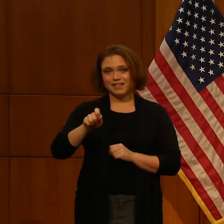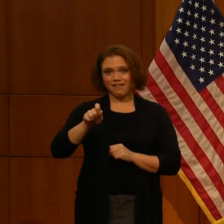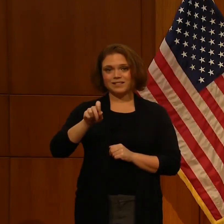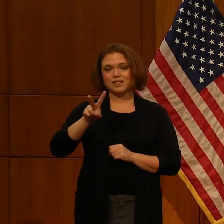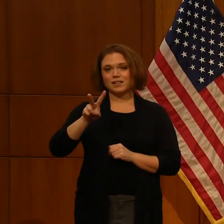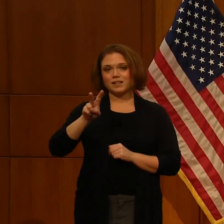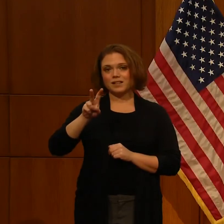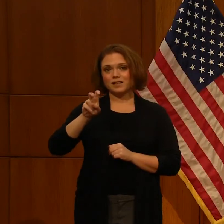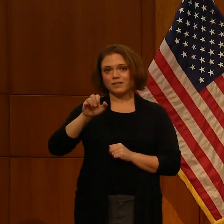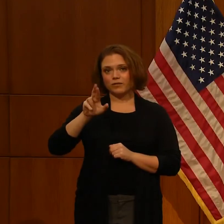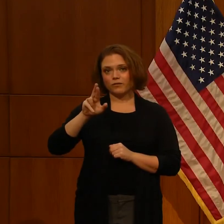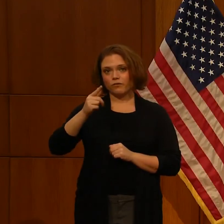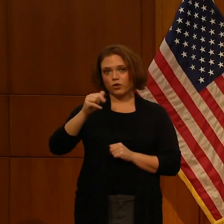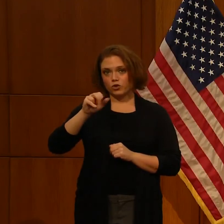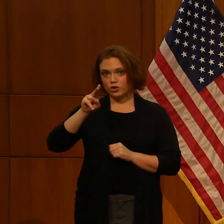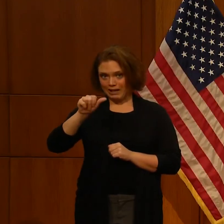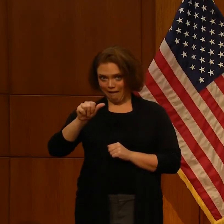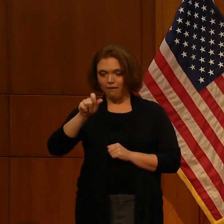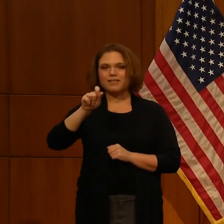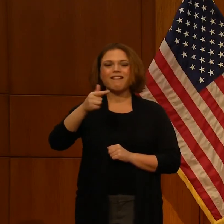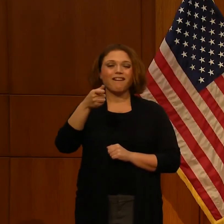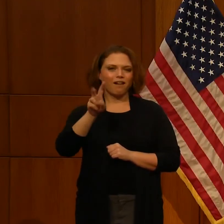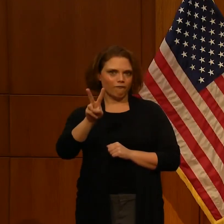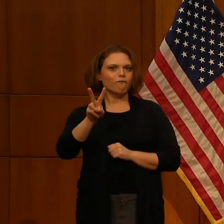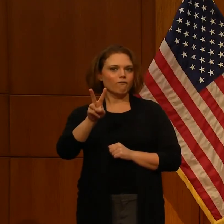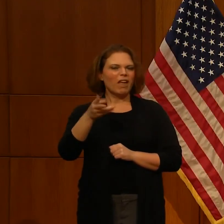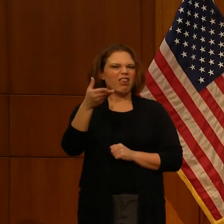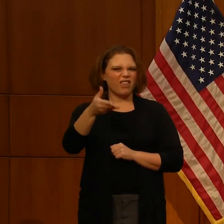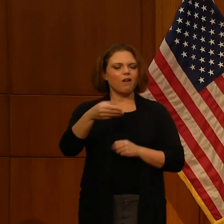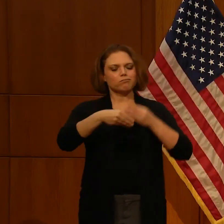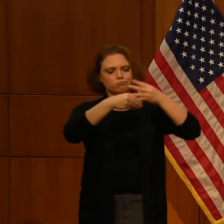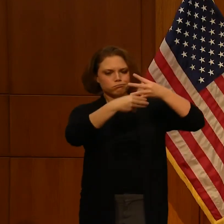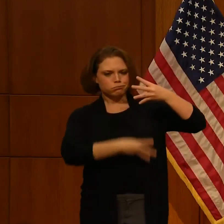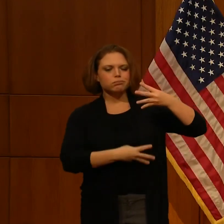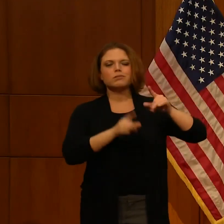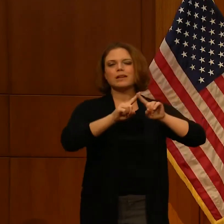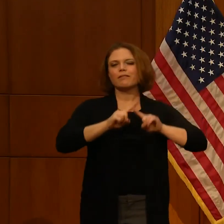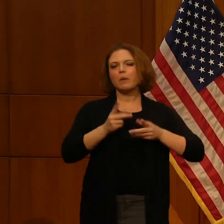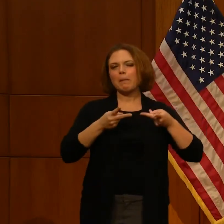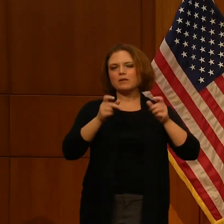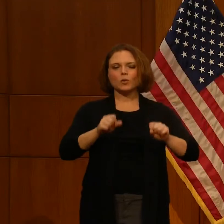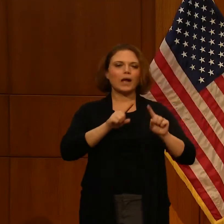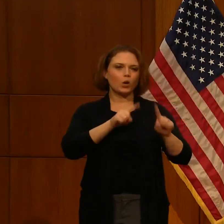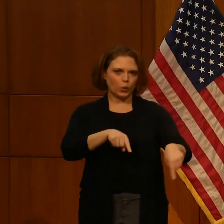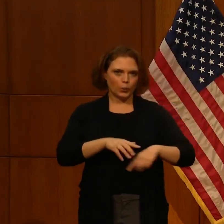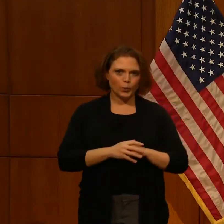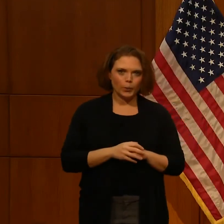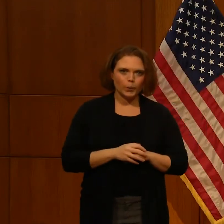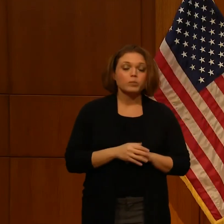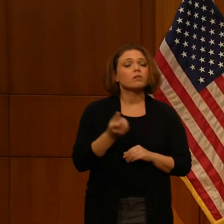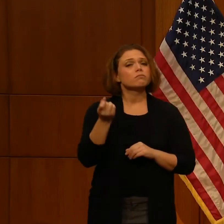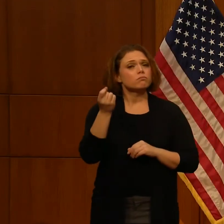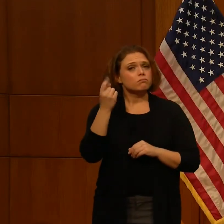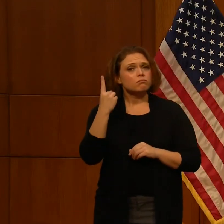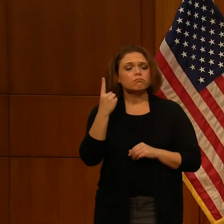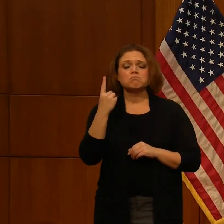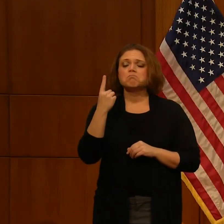CAN GO TO VACCINATE DOT VIRGINIA DOT GOV TO FIND